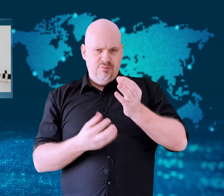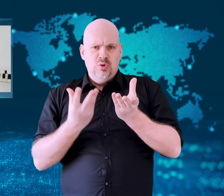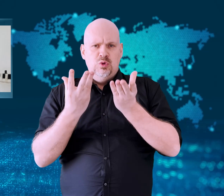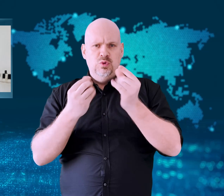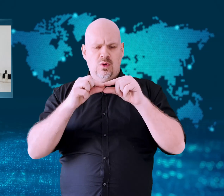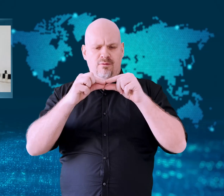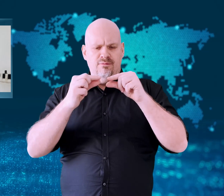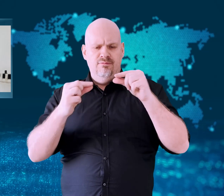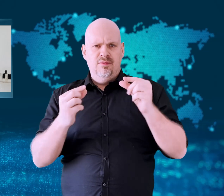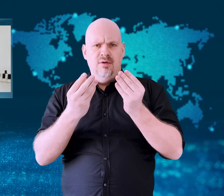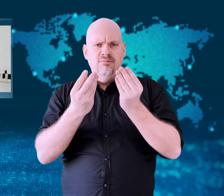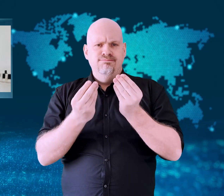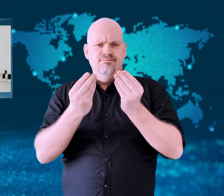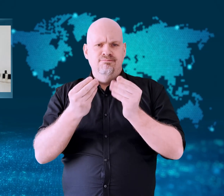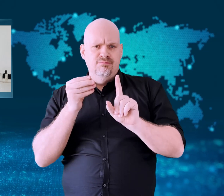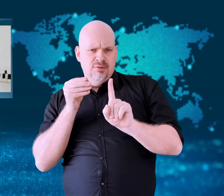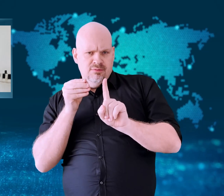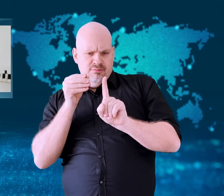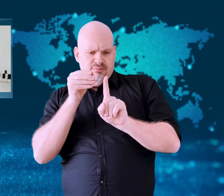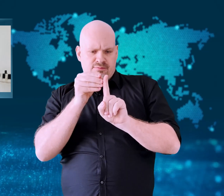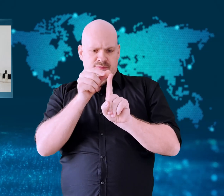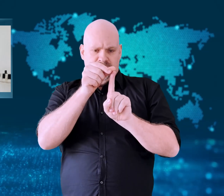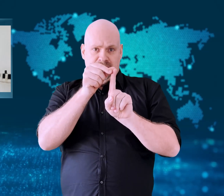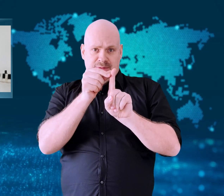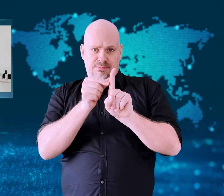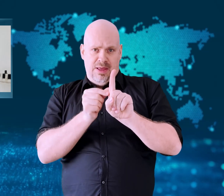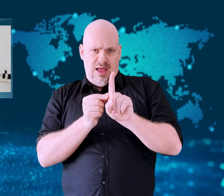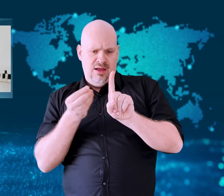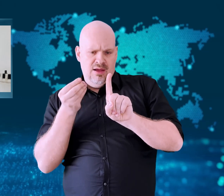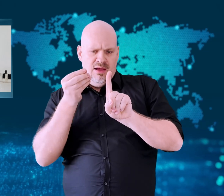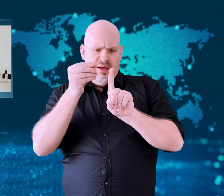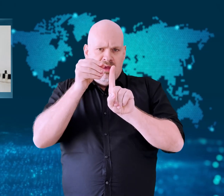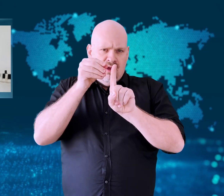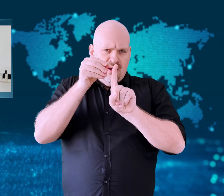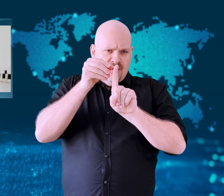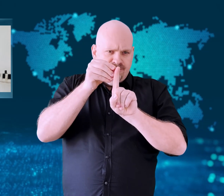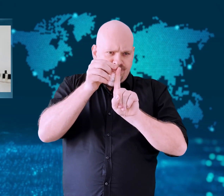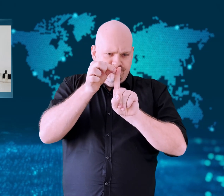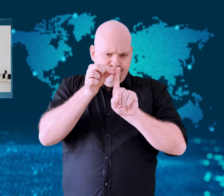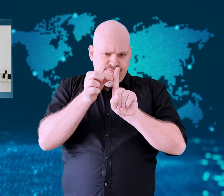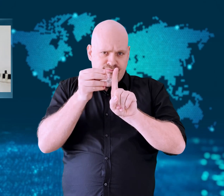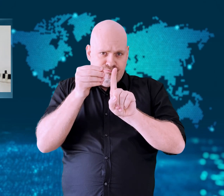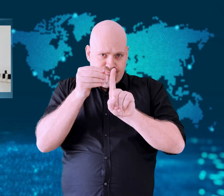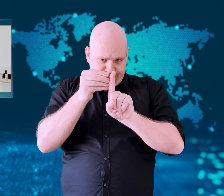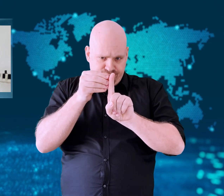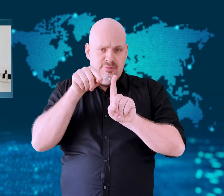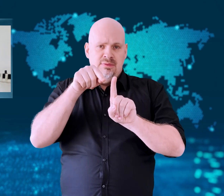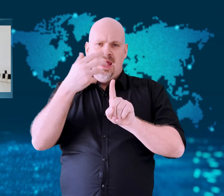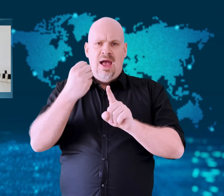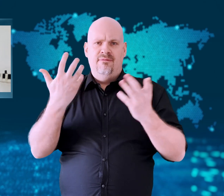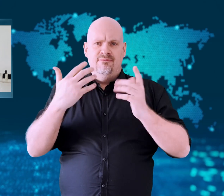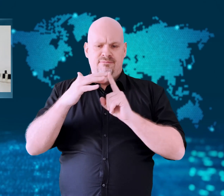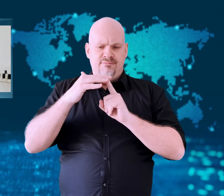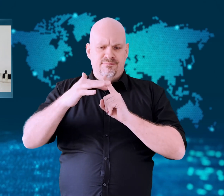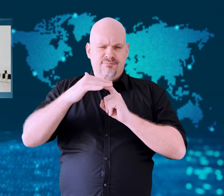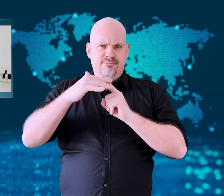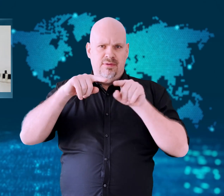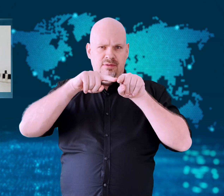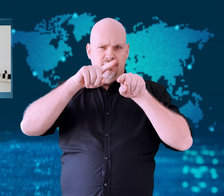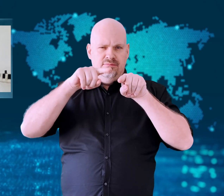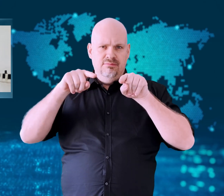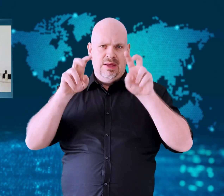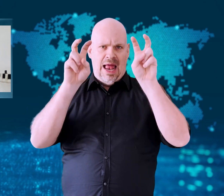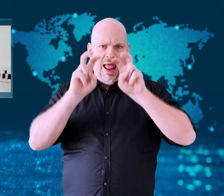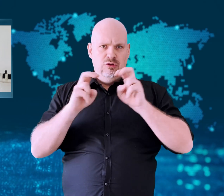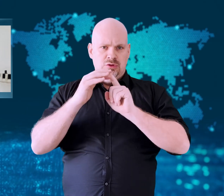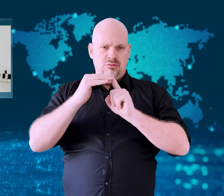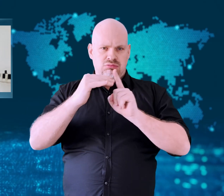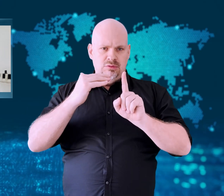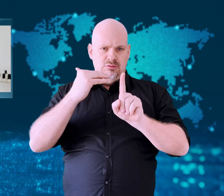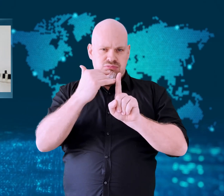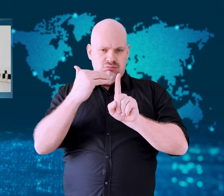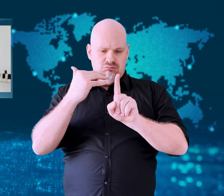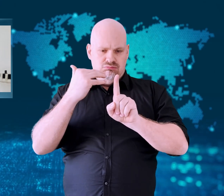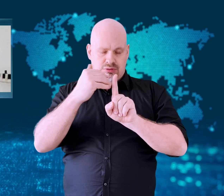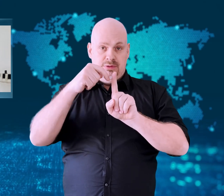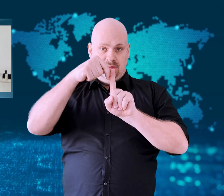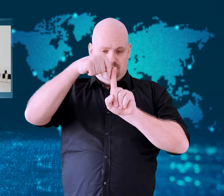The electrodes deliver electrical pulses to the nerves of the spinal cord.